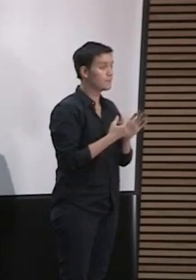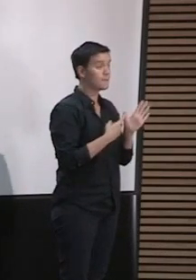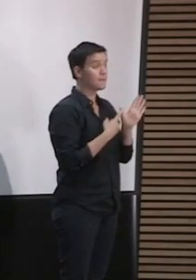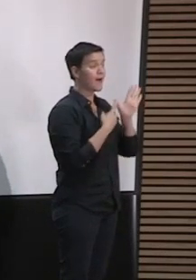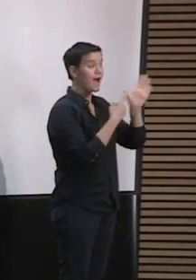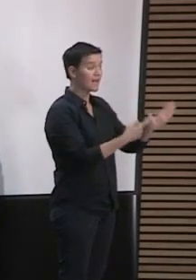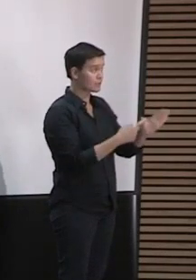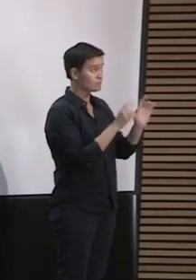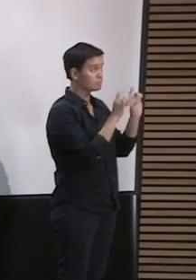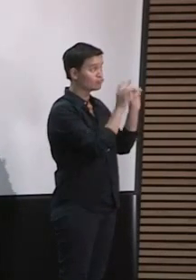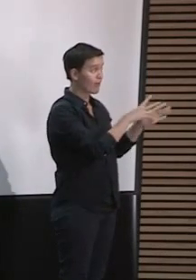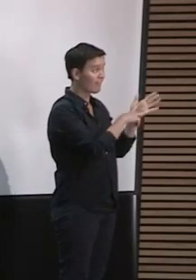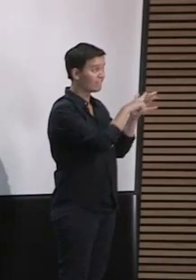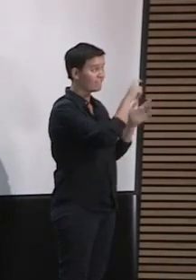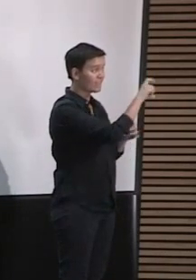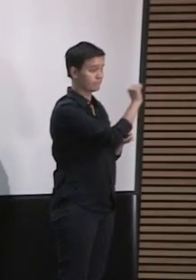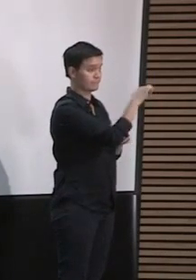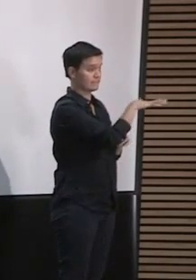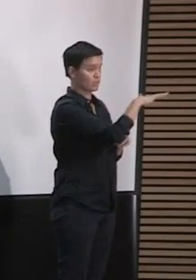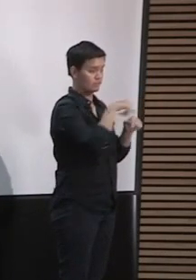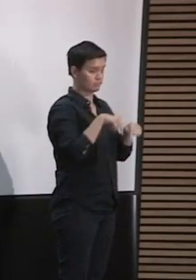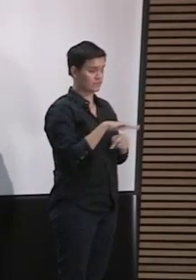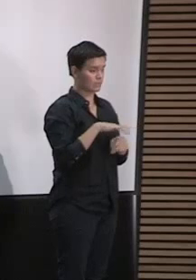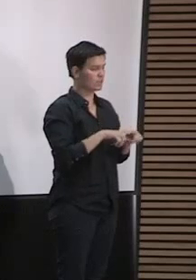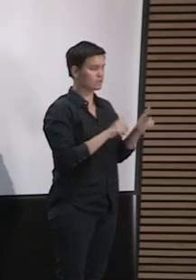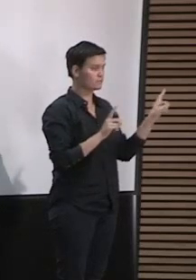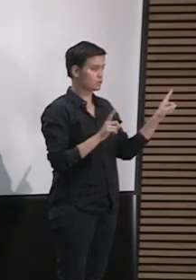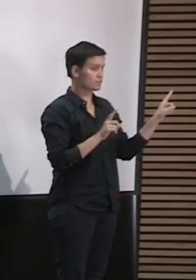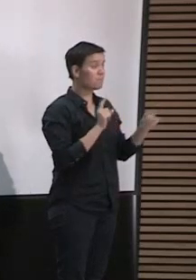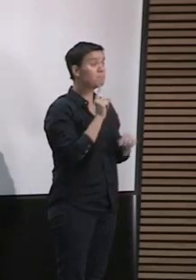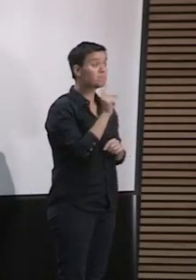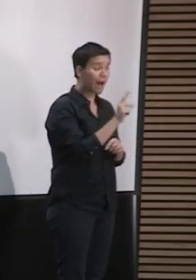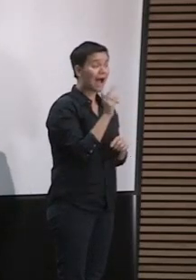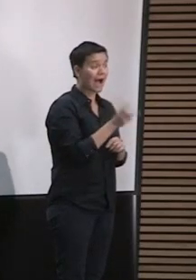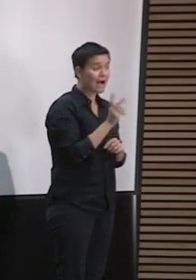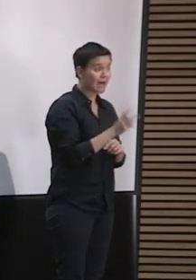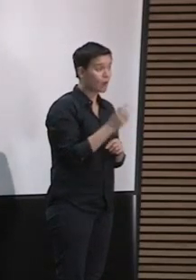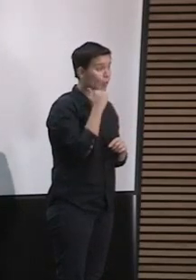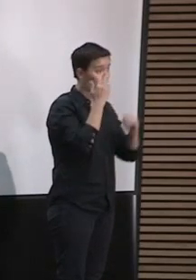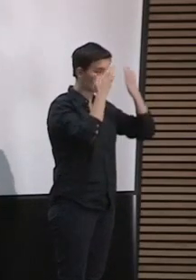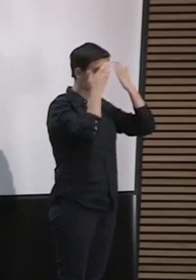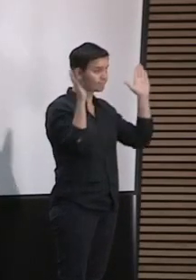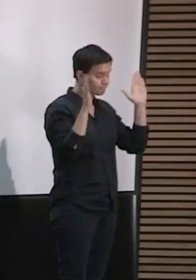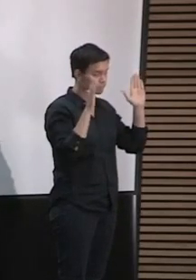There's nothing to suggest that there's been any link there